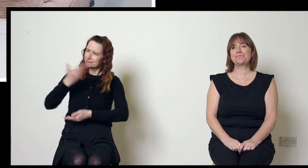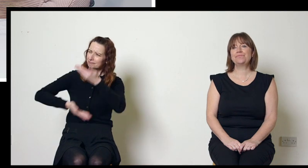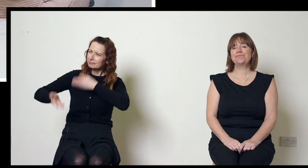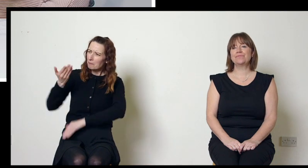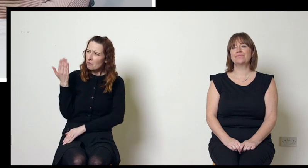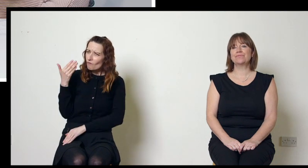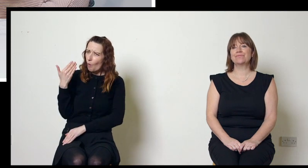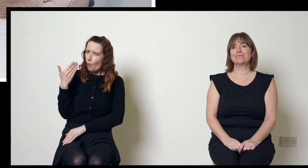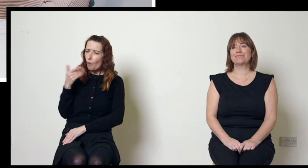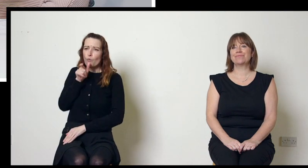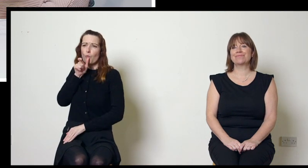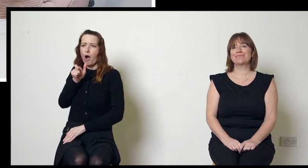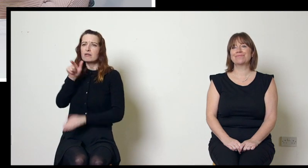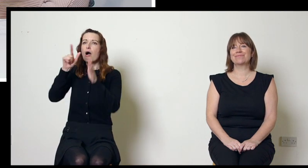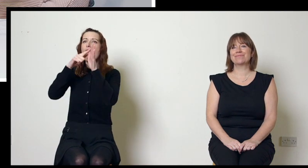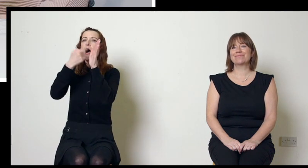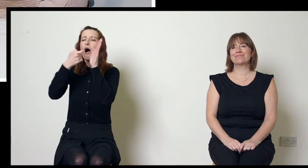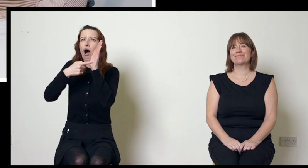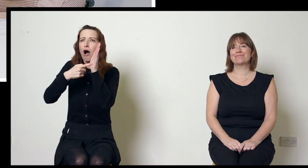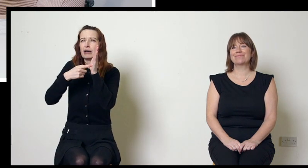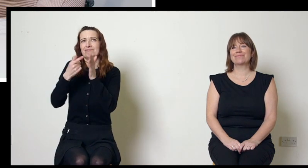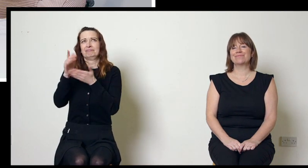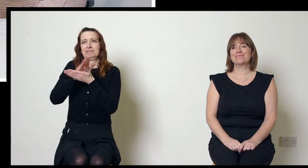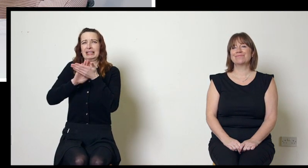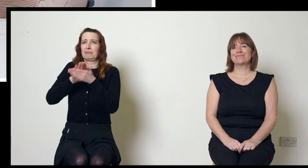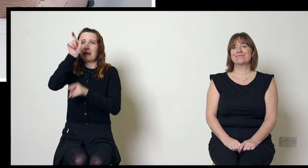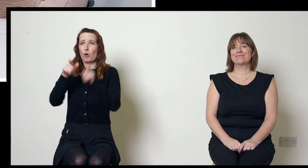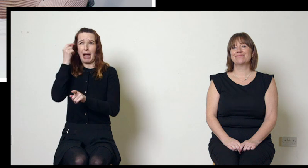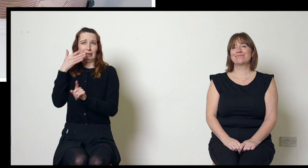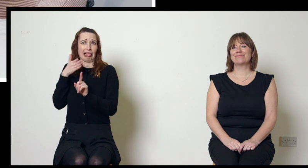term art can be quite off putting because you think of galleries, but then you've got street art